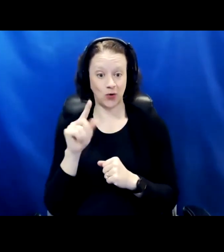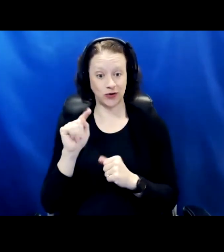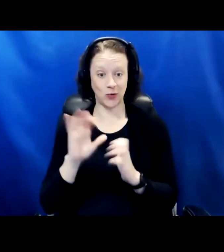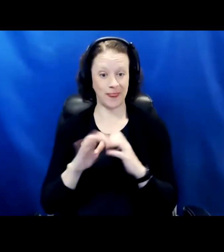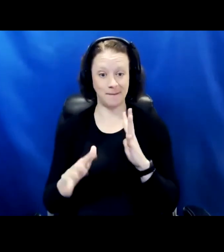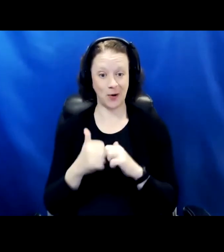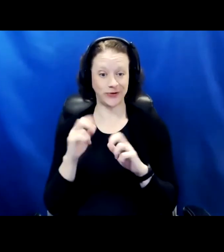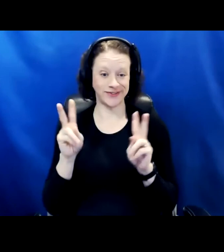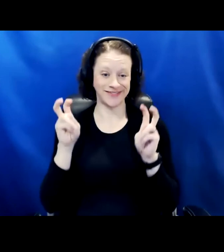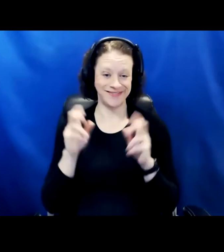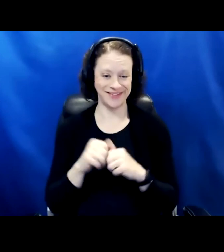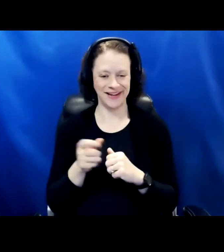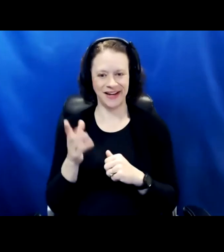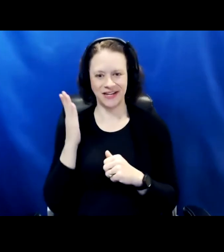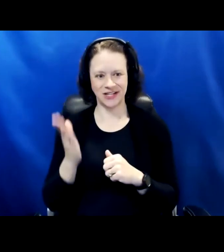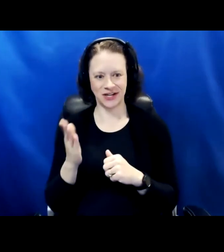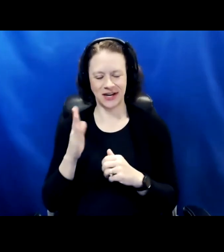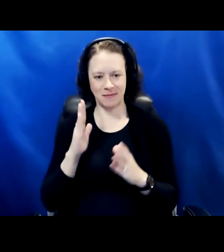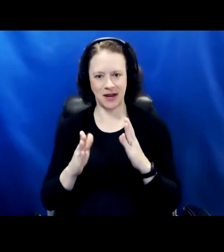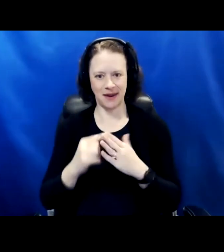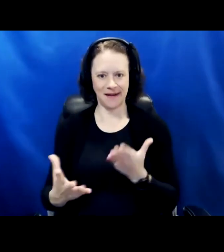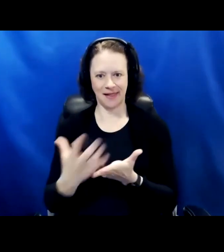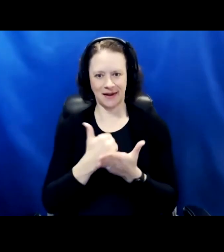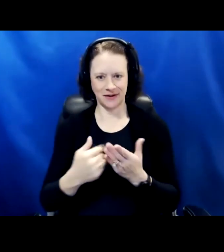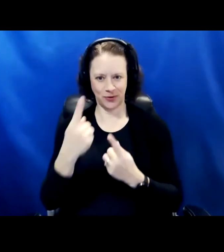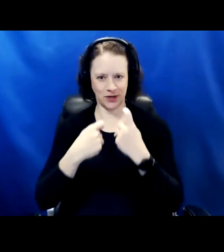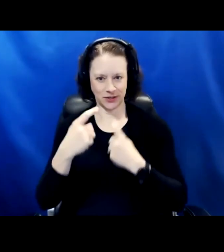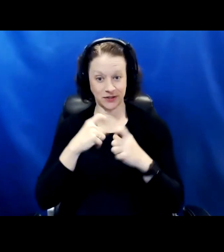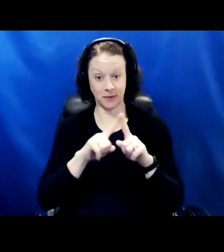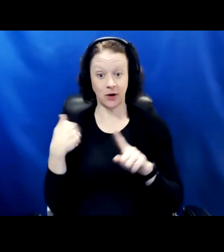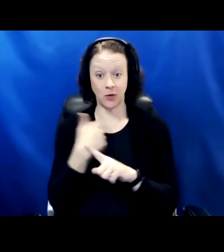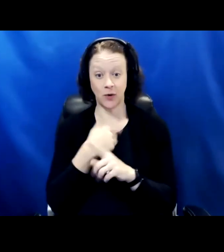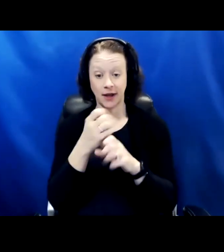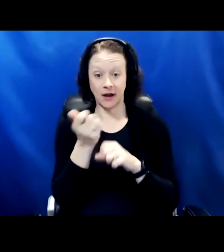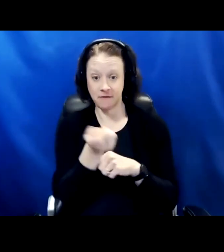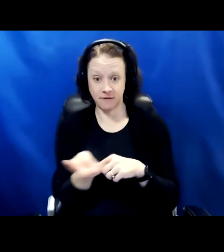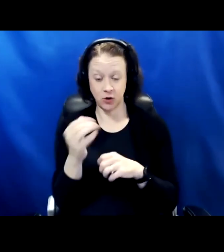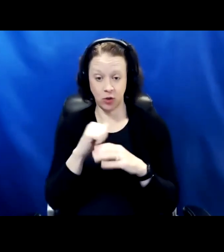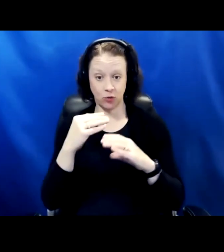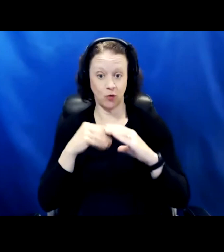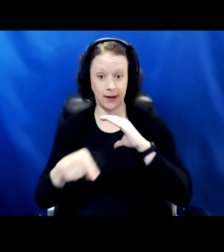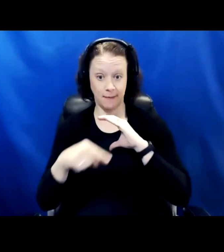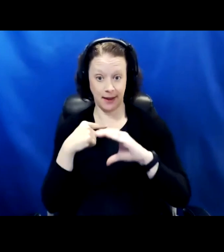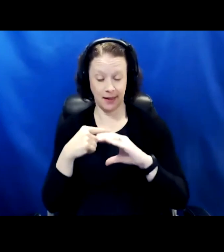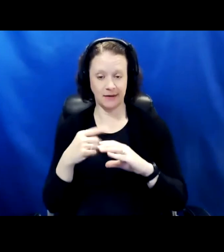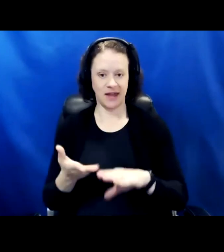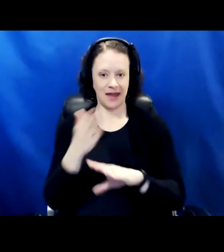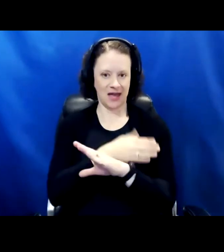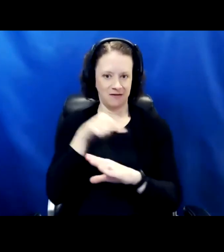may be collecting questions but we did get a few by email ahead of this training.